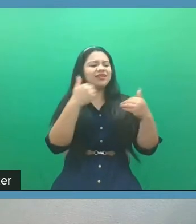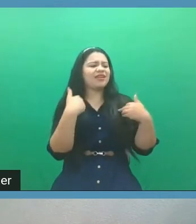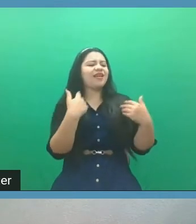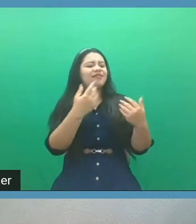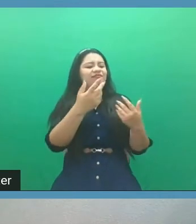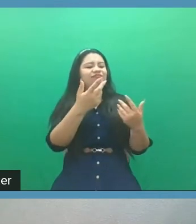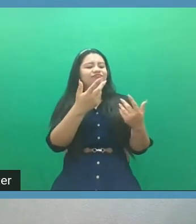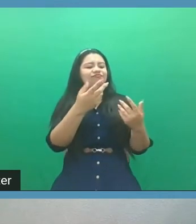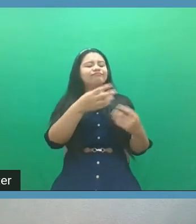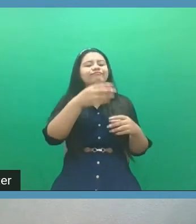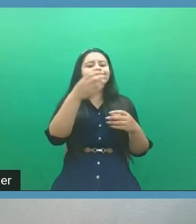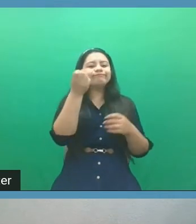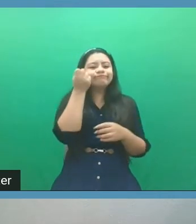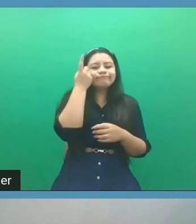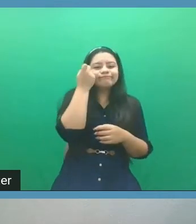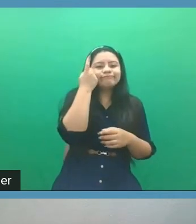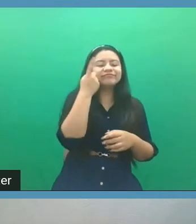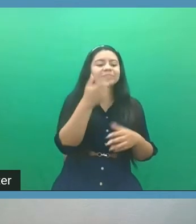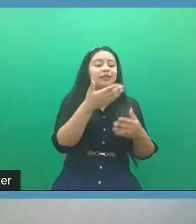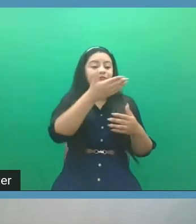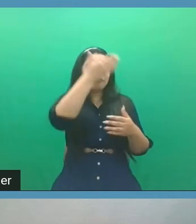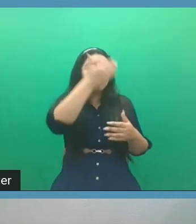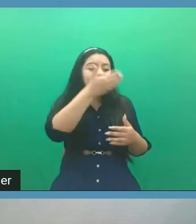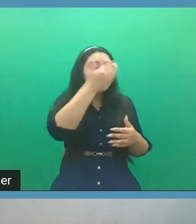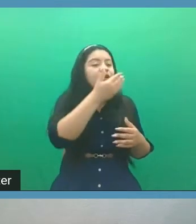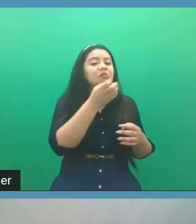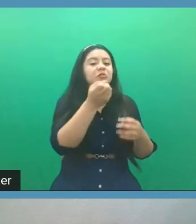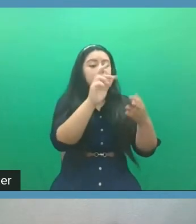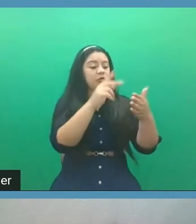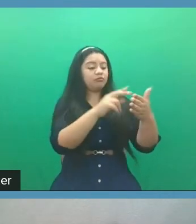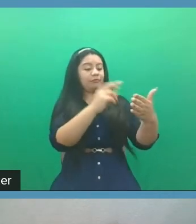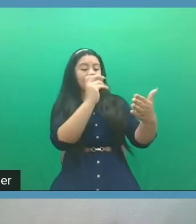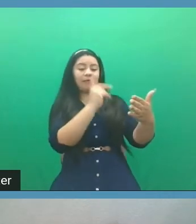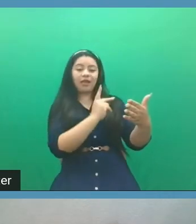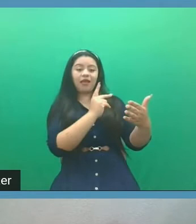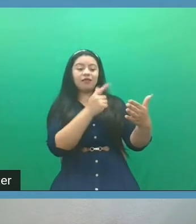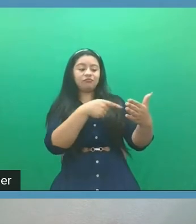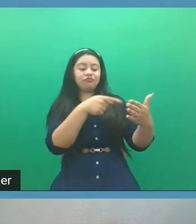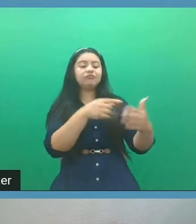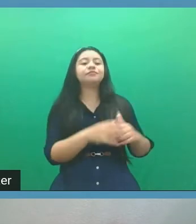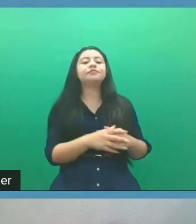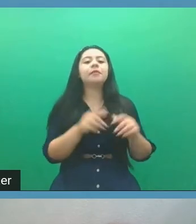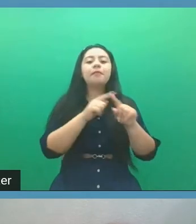or back or top level view of the object, and then, like this comes up with sculpture a lot, you've